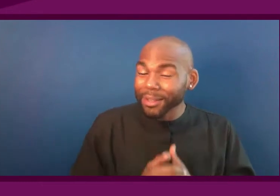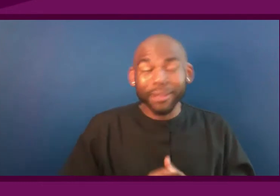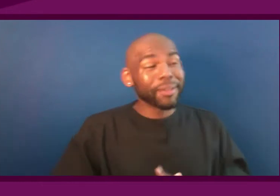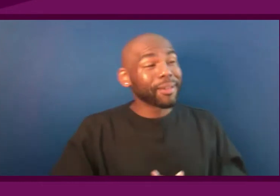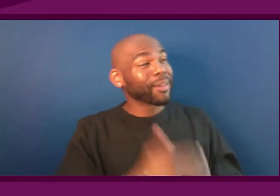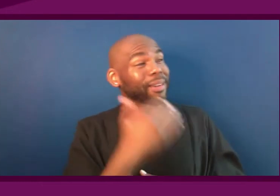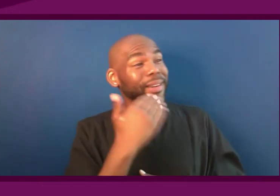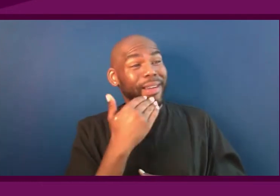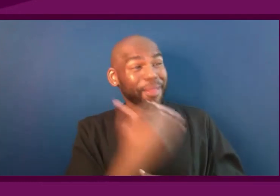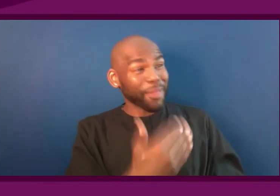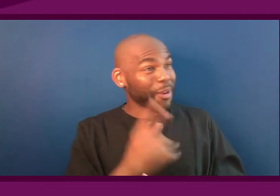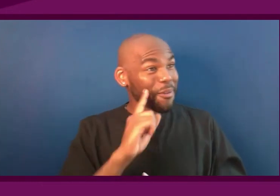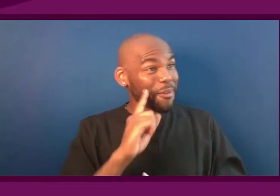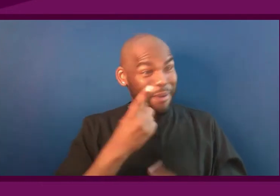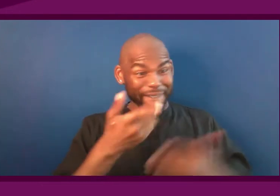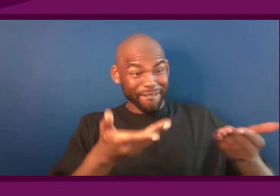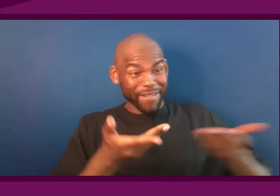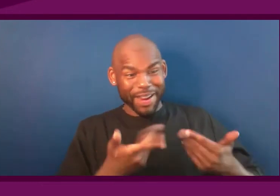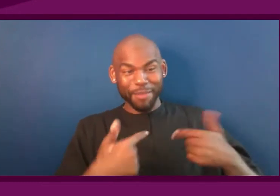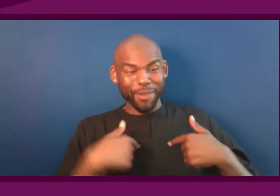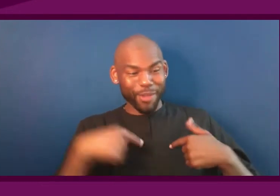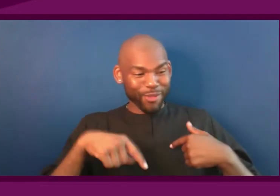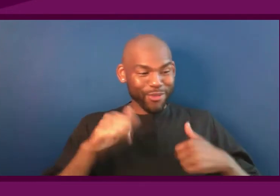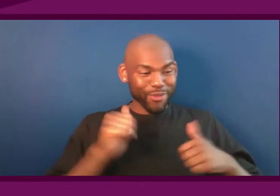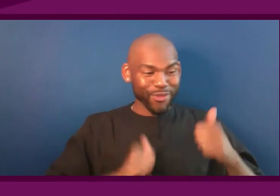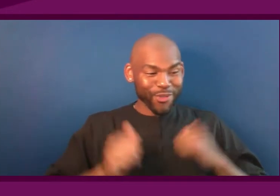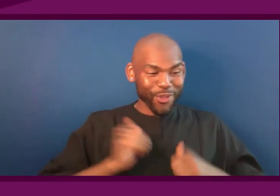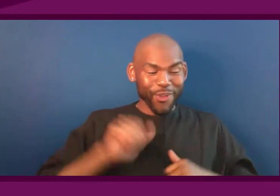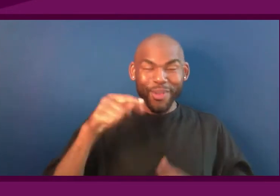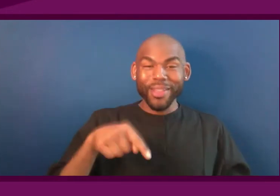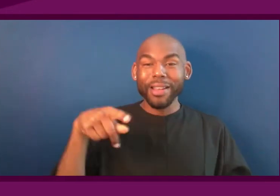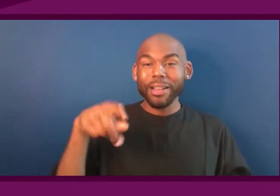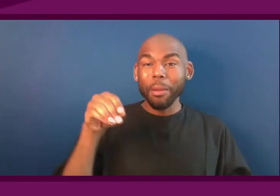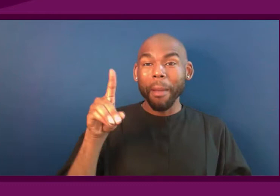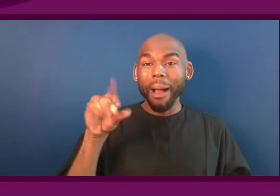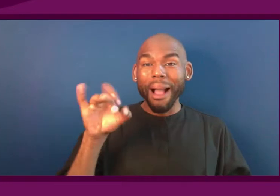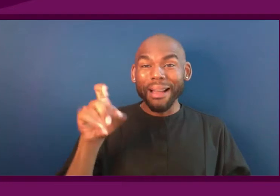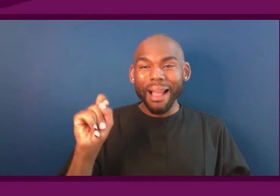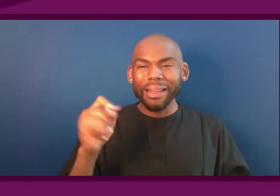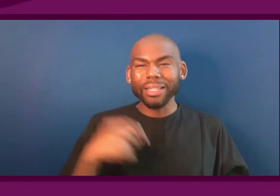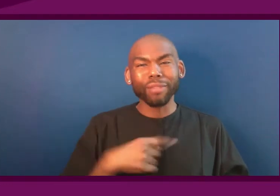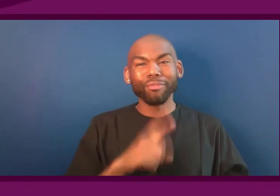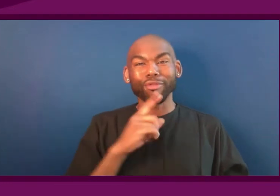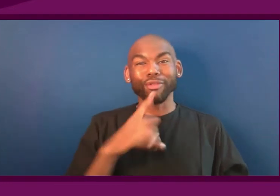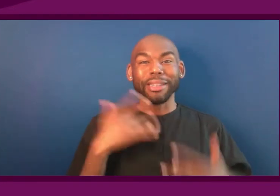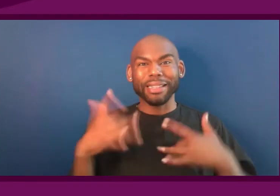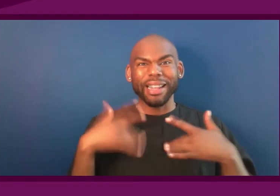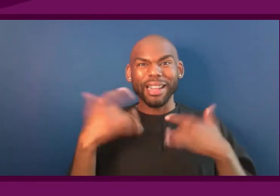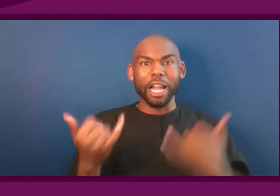and we often talk about people with disabilities and that we could age into disabilities. And